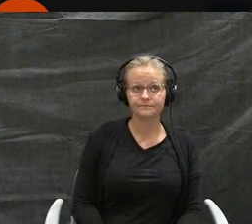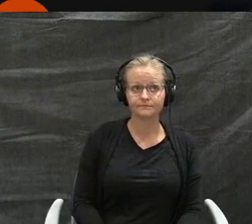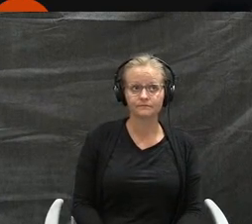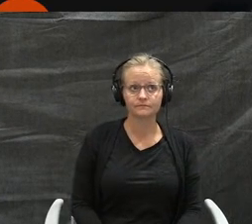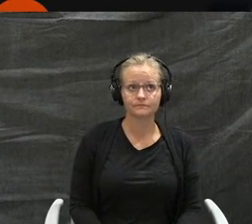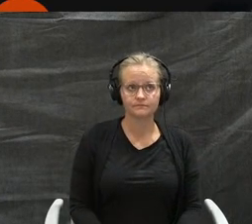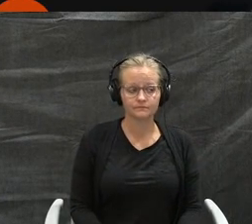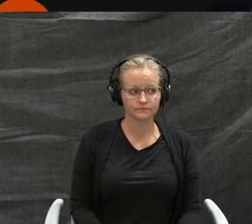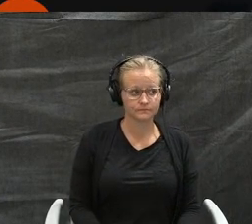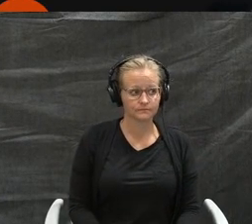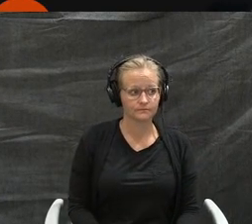Thank you.